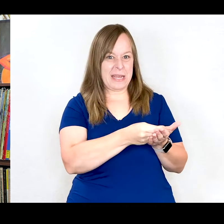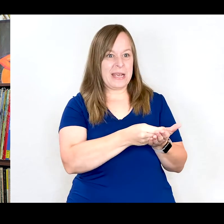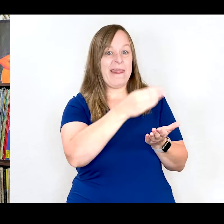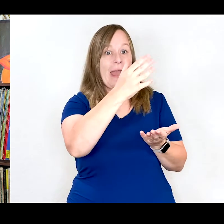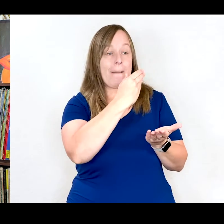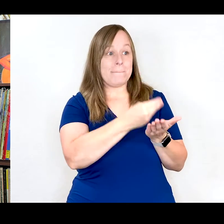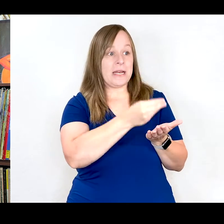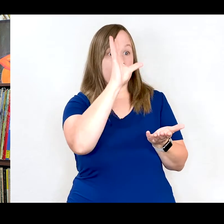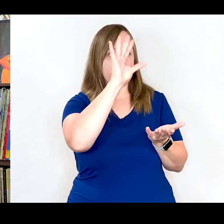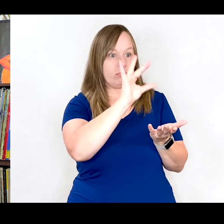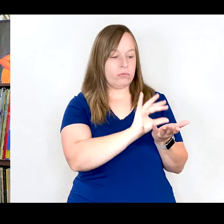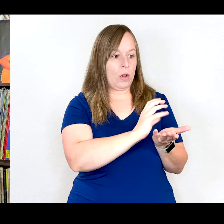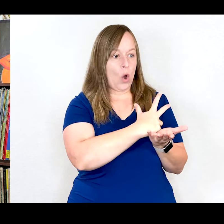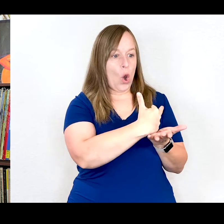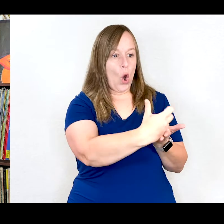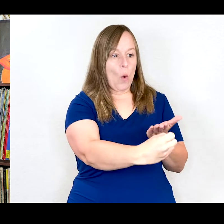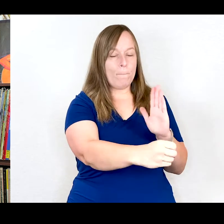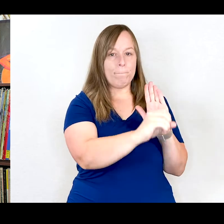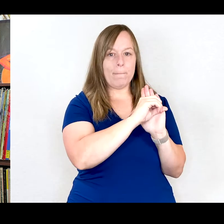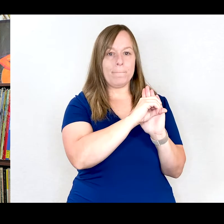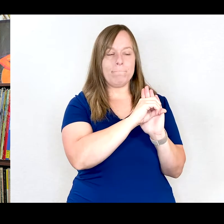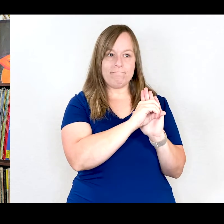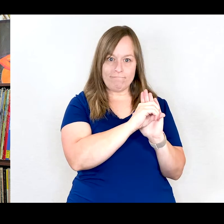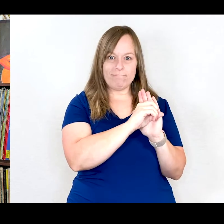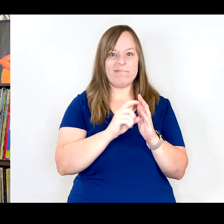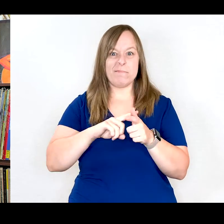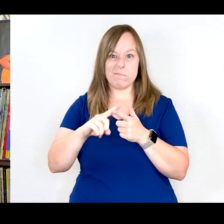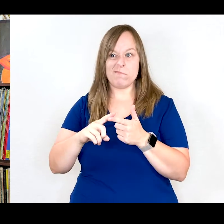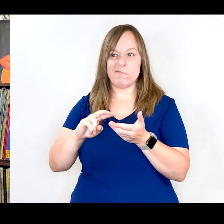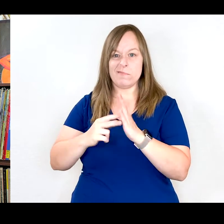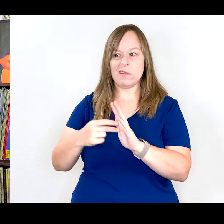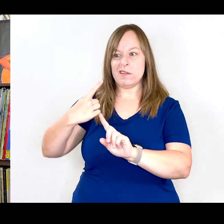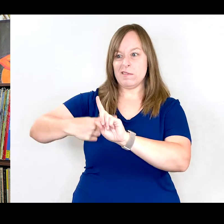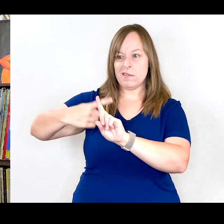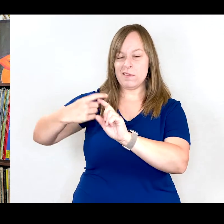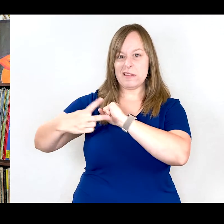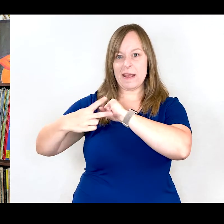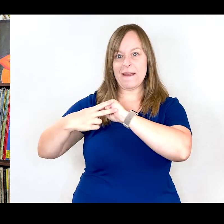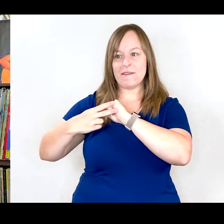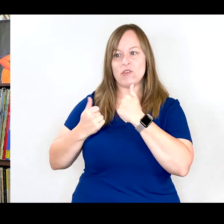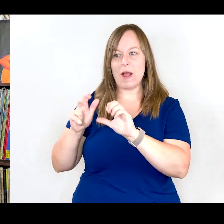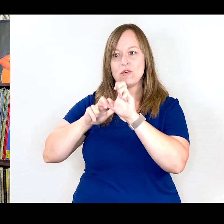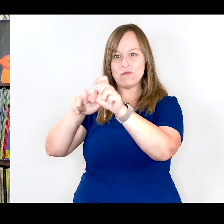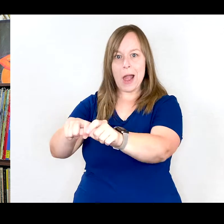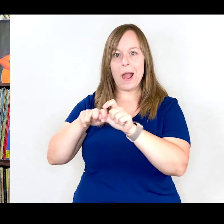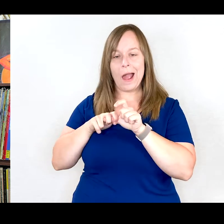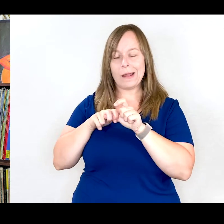When my special needs trust went down to zero then I had to save every month to try to get a ride.